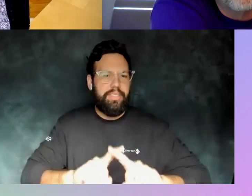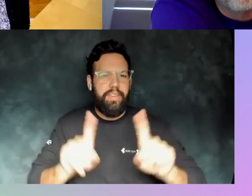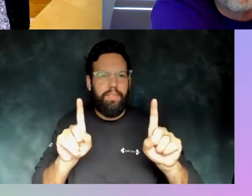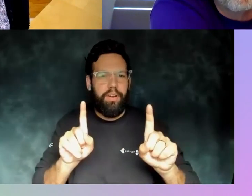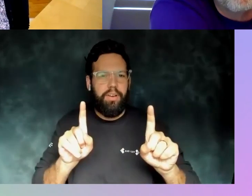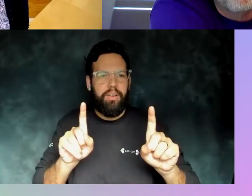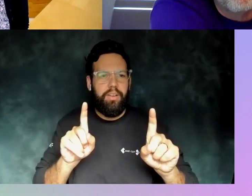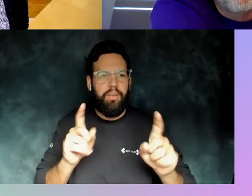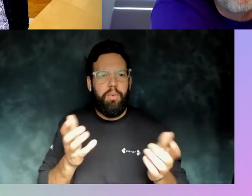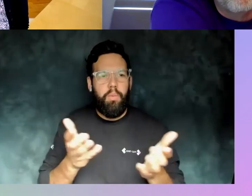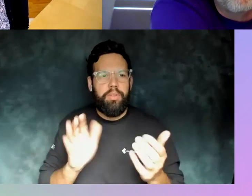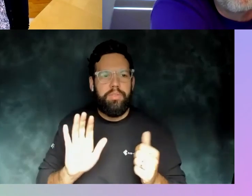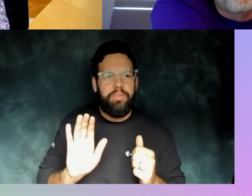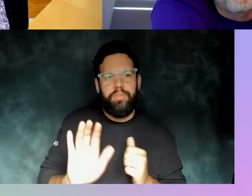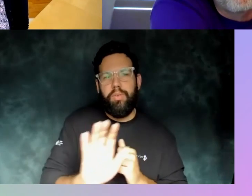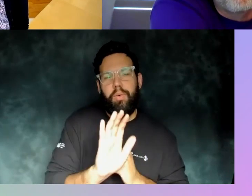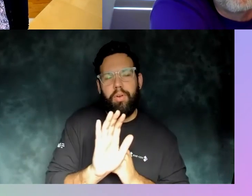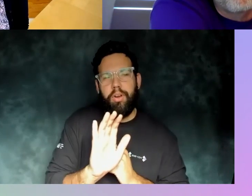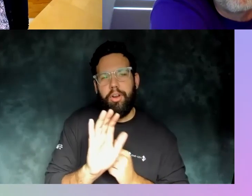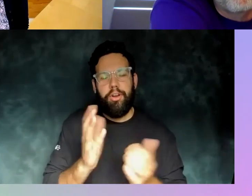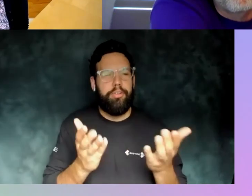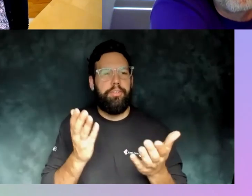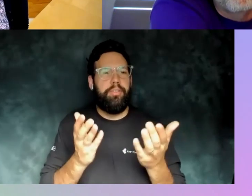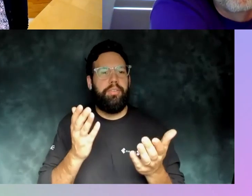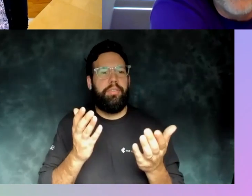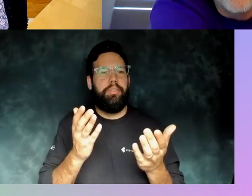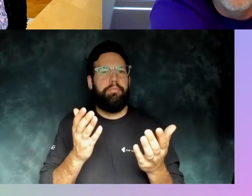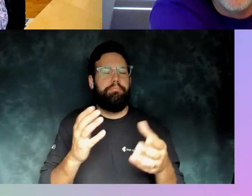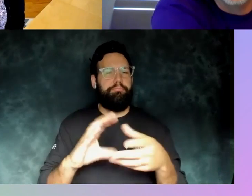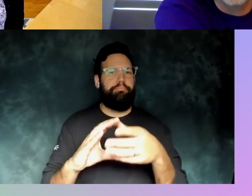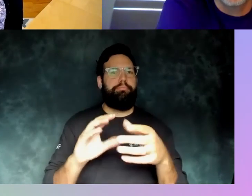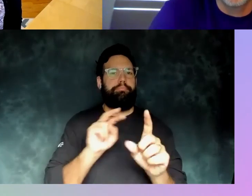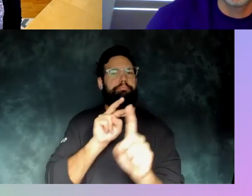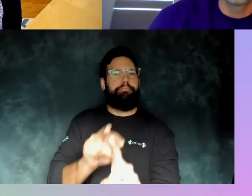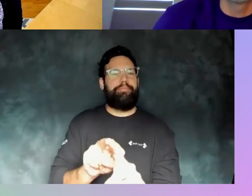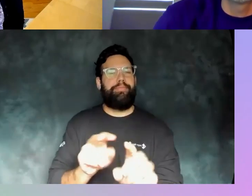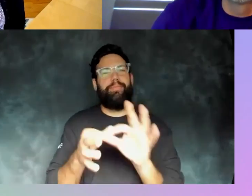individualized to each team and to each individual within those teams, what might be